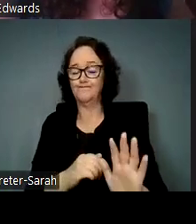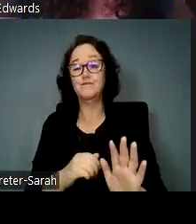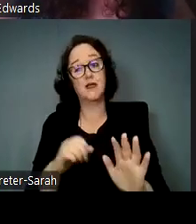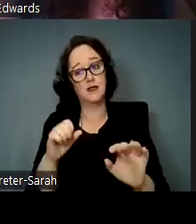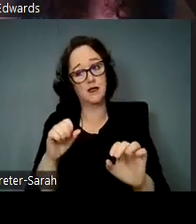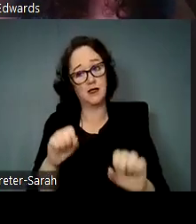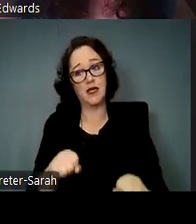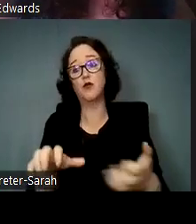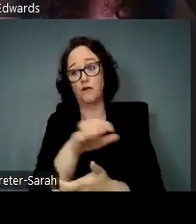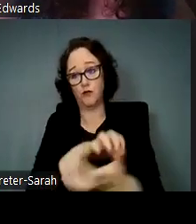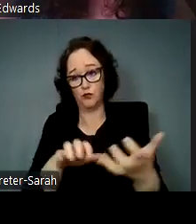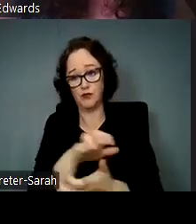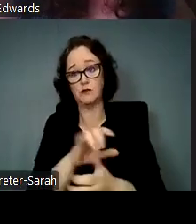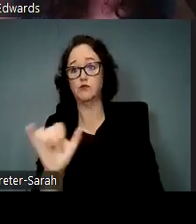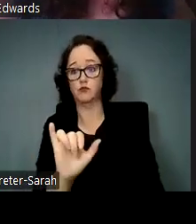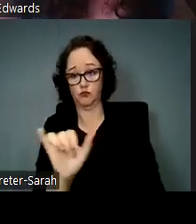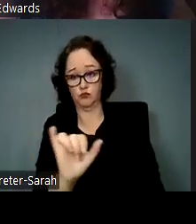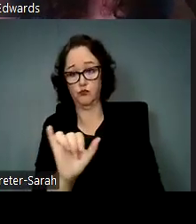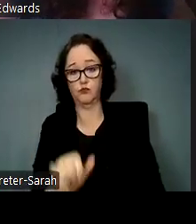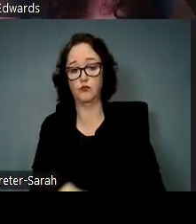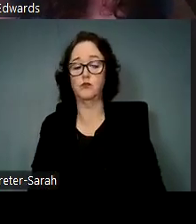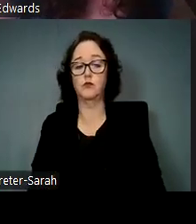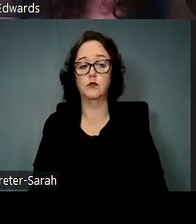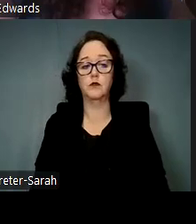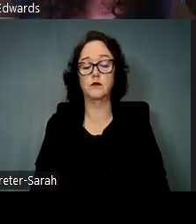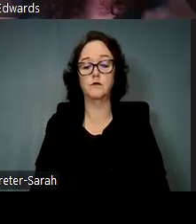have talked already, as well. One thing to know, is that every